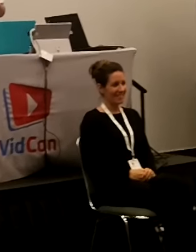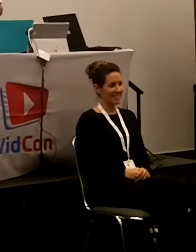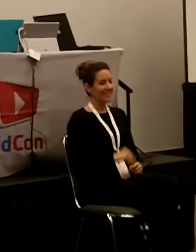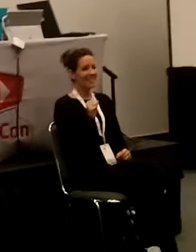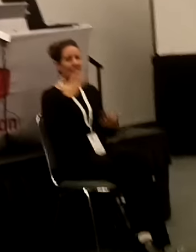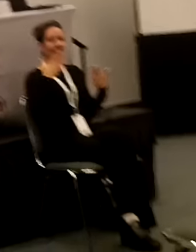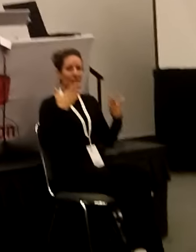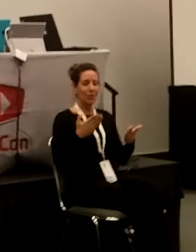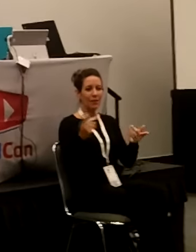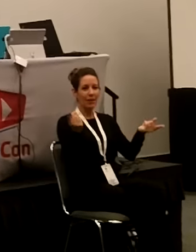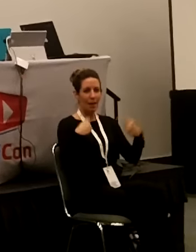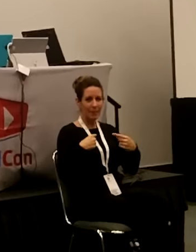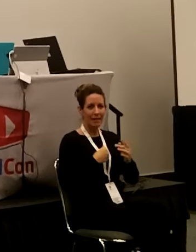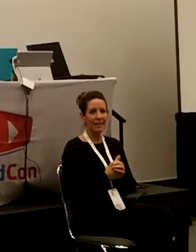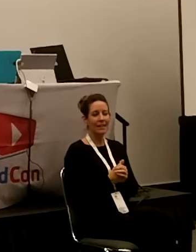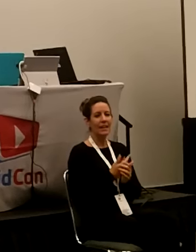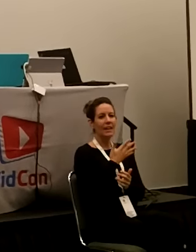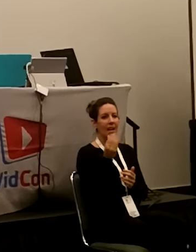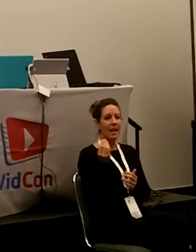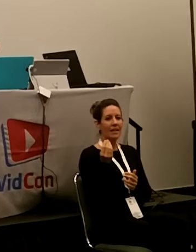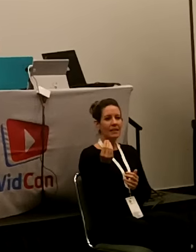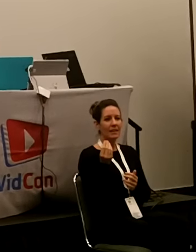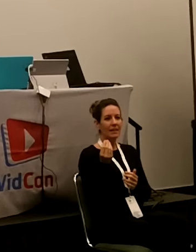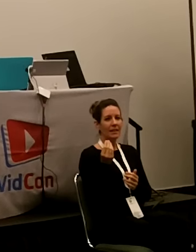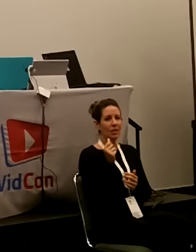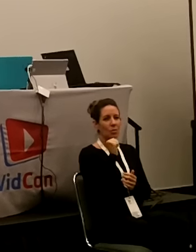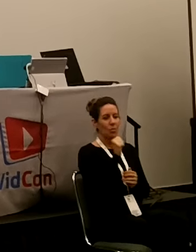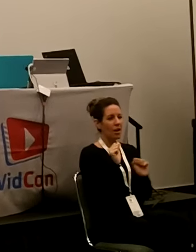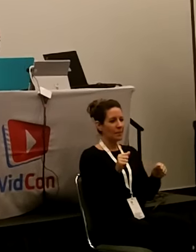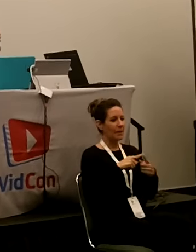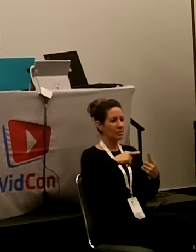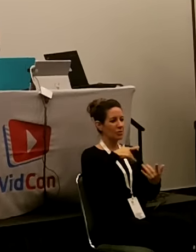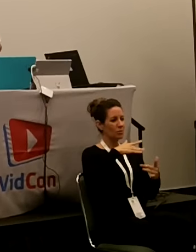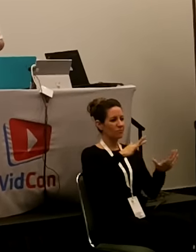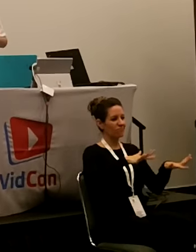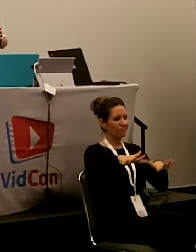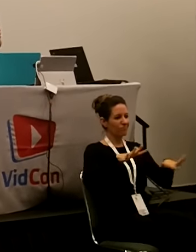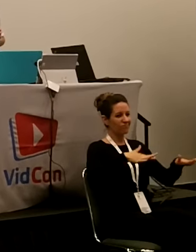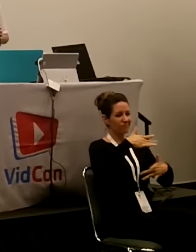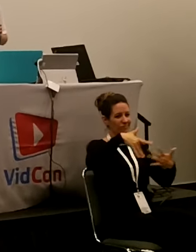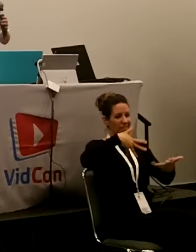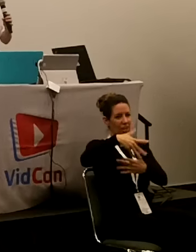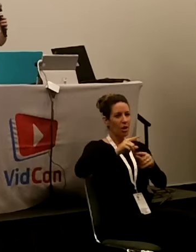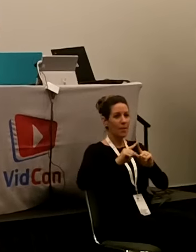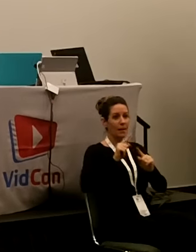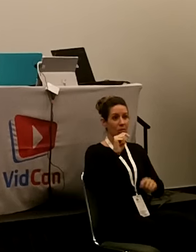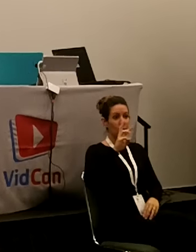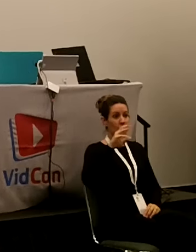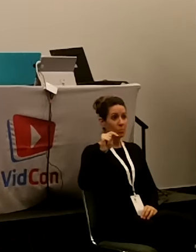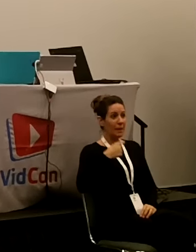Yeah, thank you for coming, and we're not gonna be able to linger, but you know, just Tweet me, whatever.